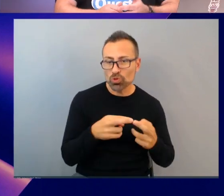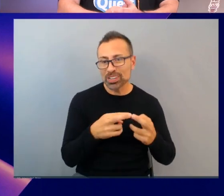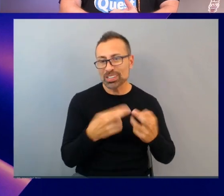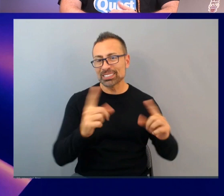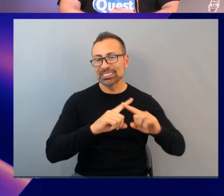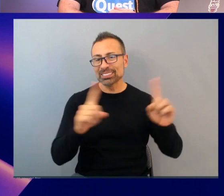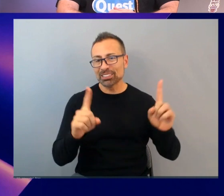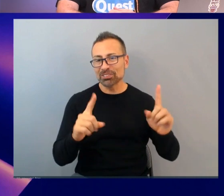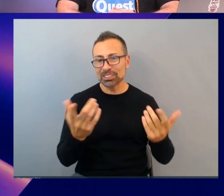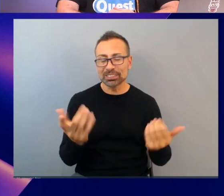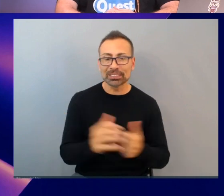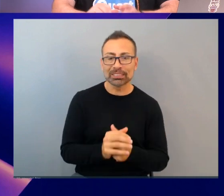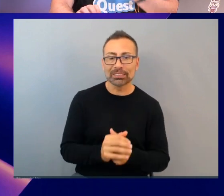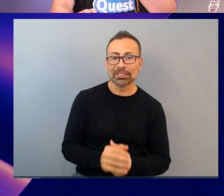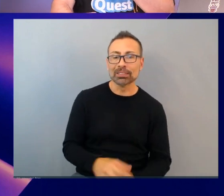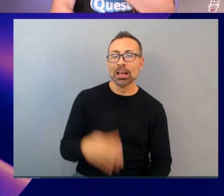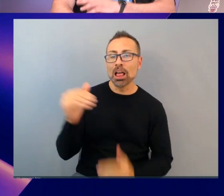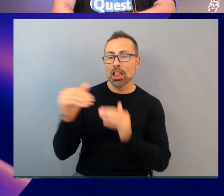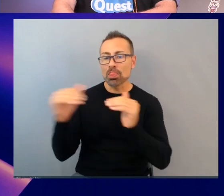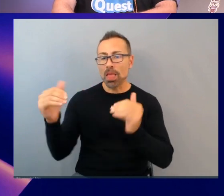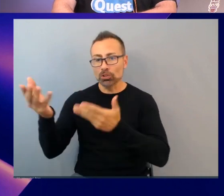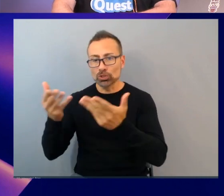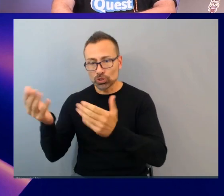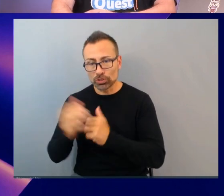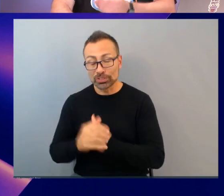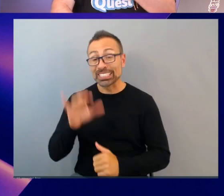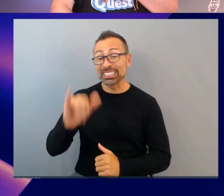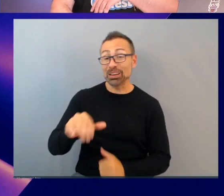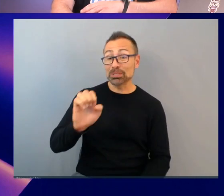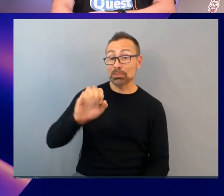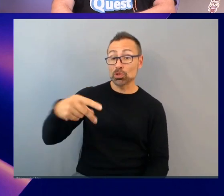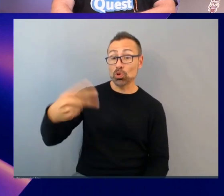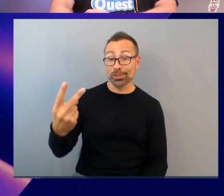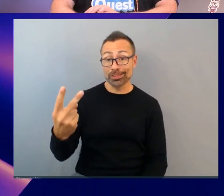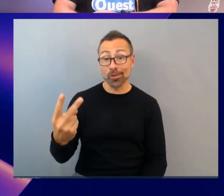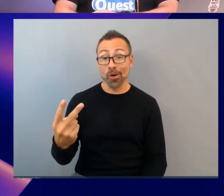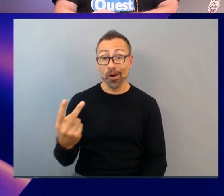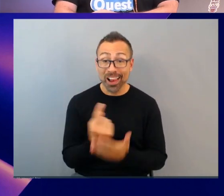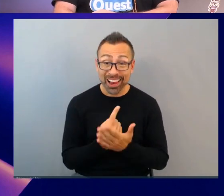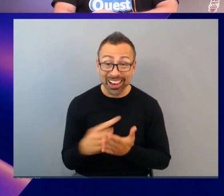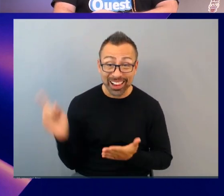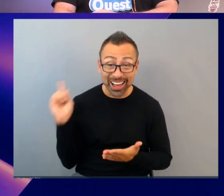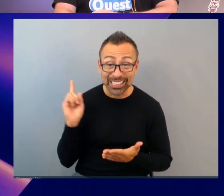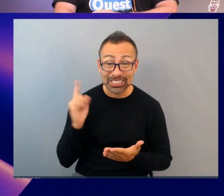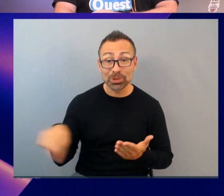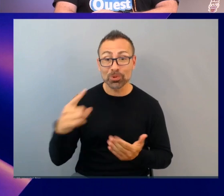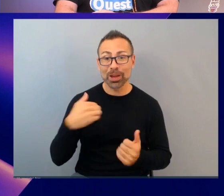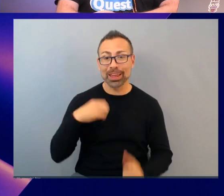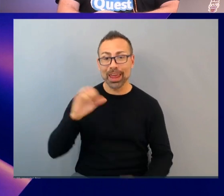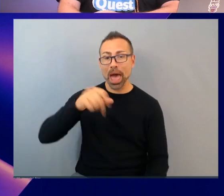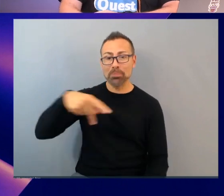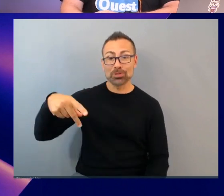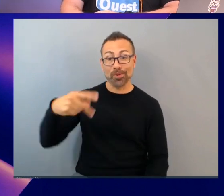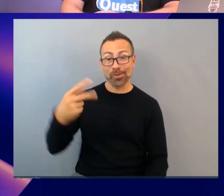Okay. - AZ scope level services. That was episode two. Last week, we got episode three, where we talked about EC2 instances.